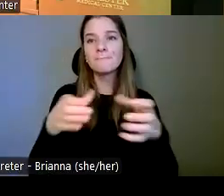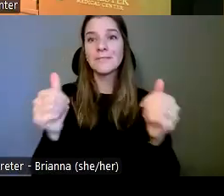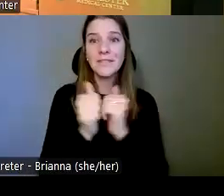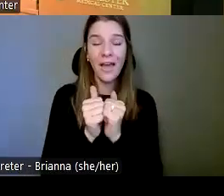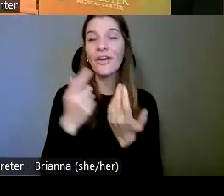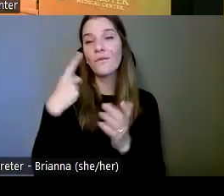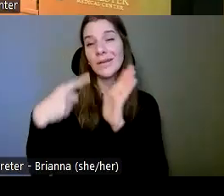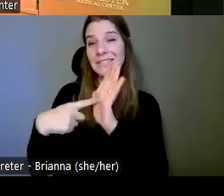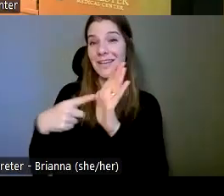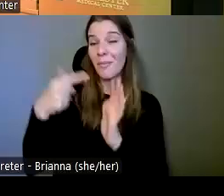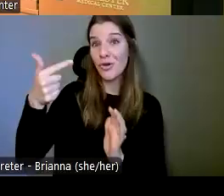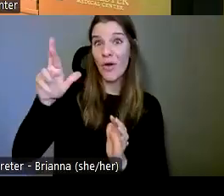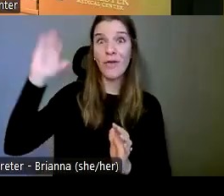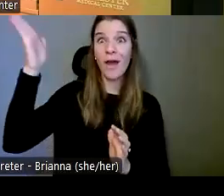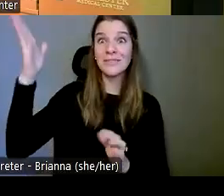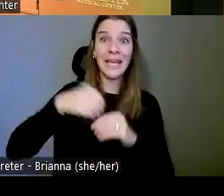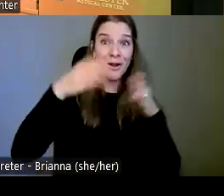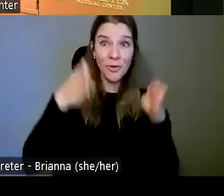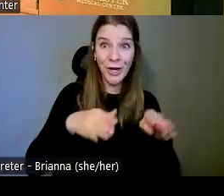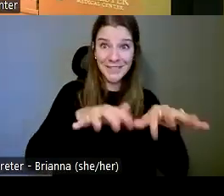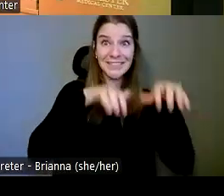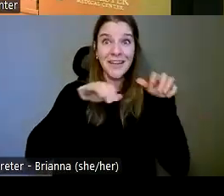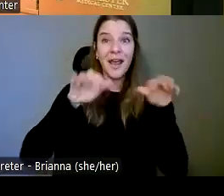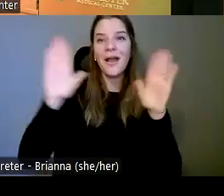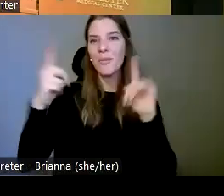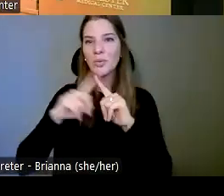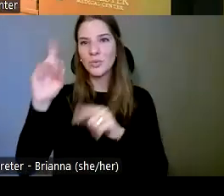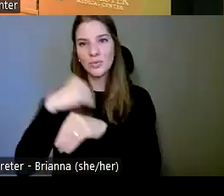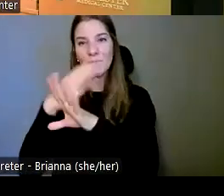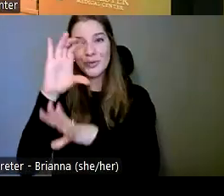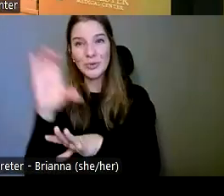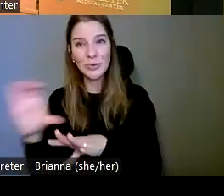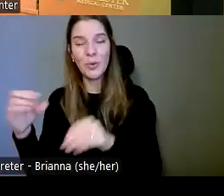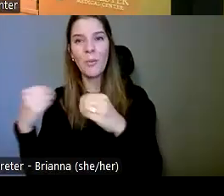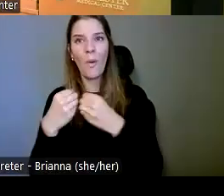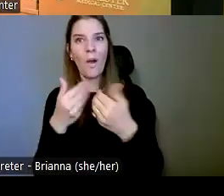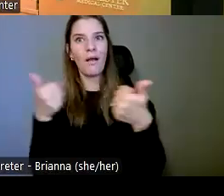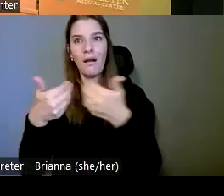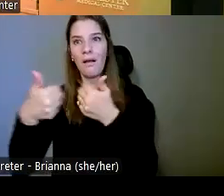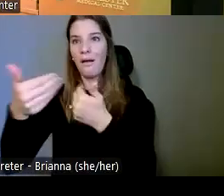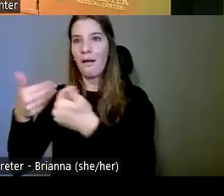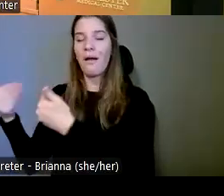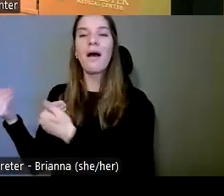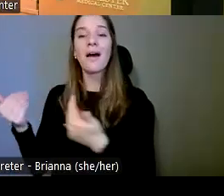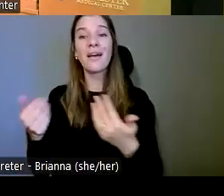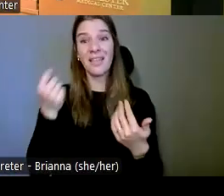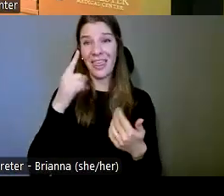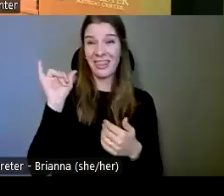versus doing it in person all of these things that that's the substructure that without that without